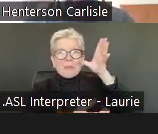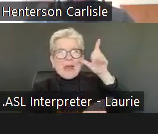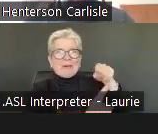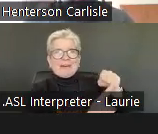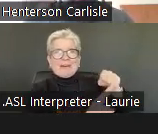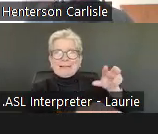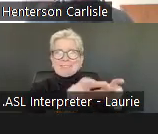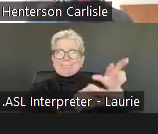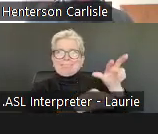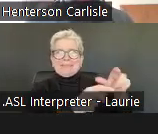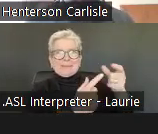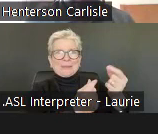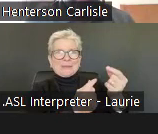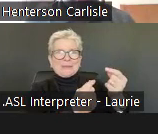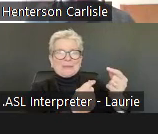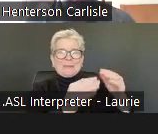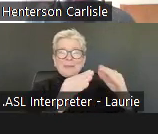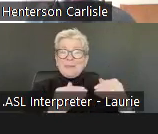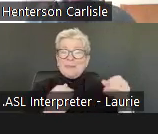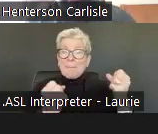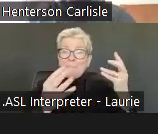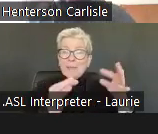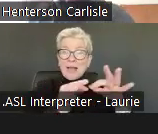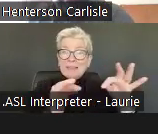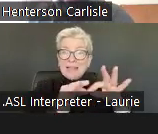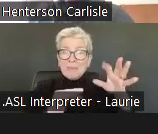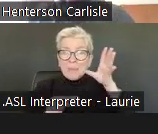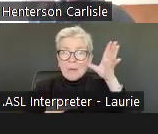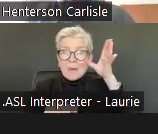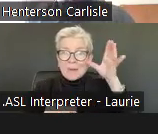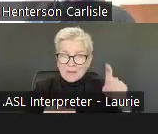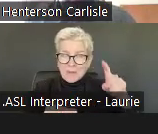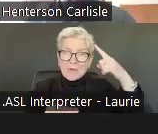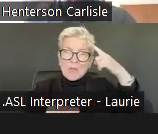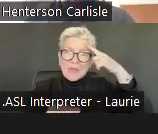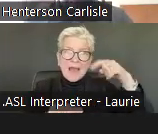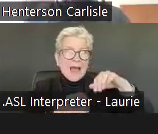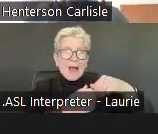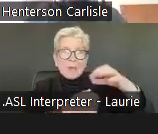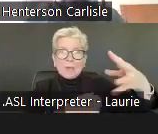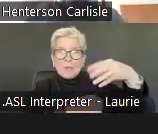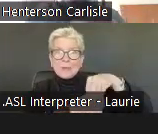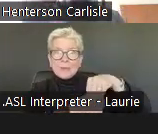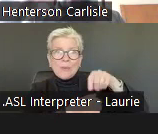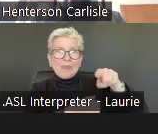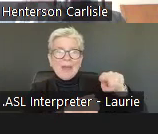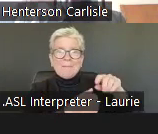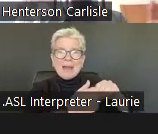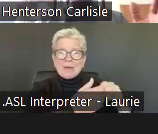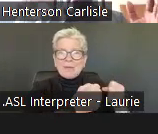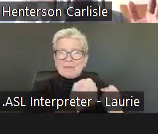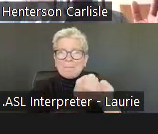about your multilingual parents and then what supports are in place to help them navigate -